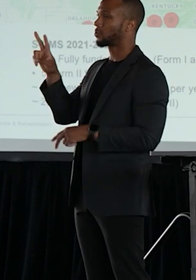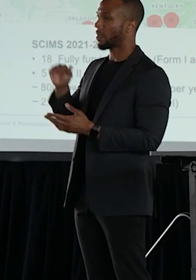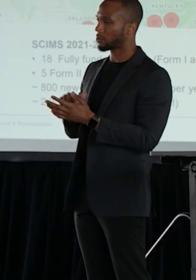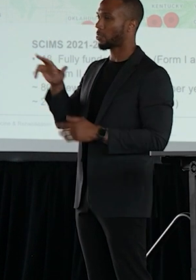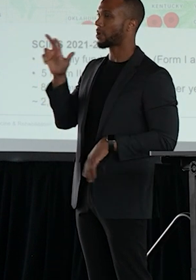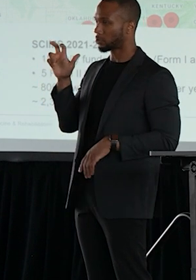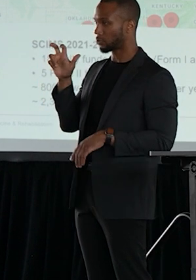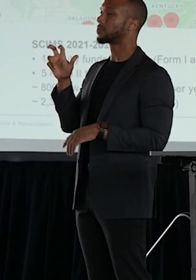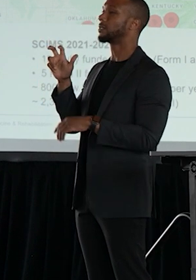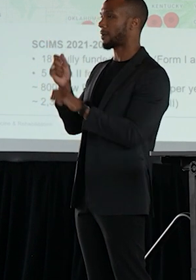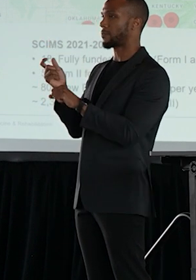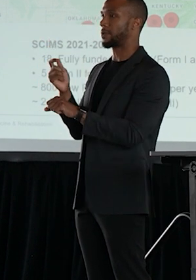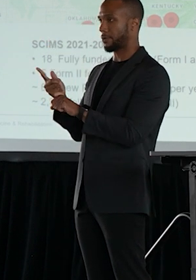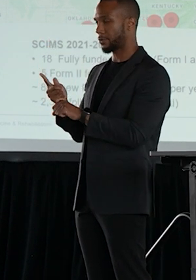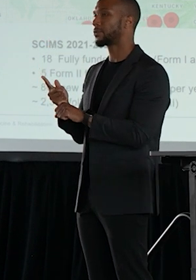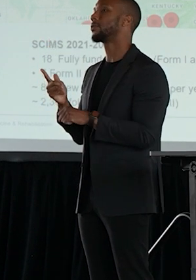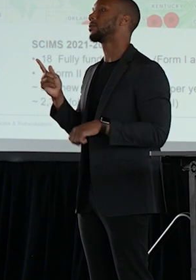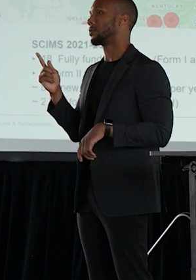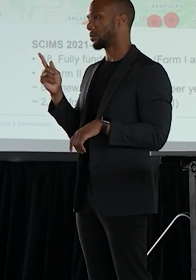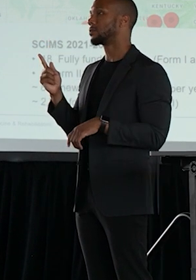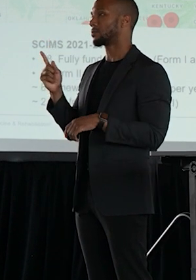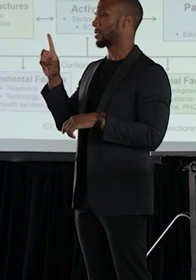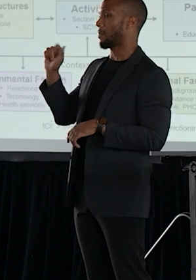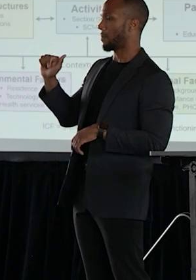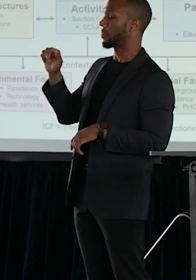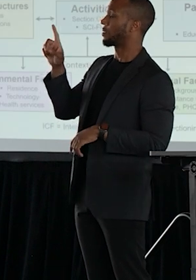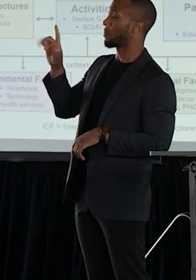follow up record every year. So the database is continuing to